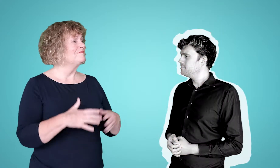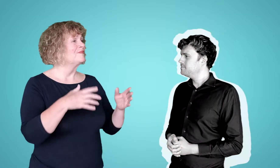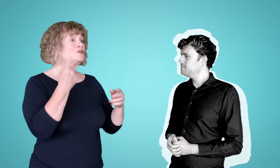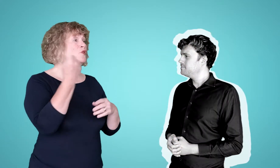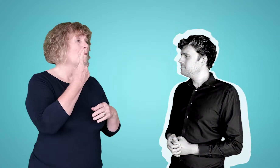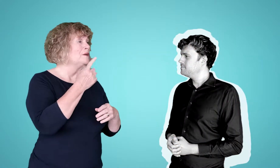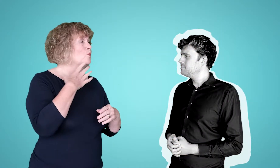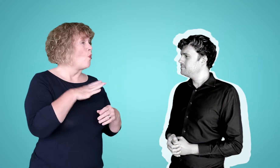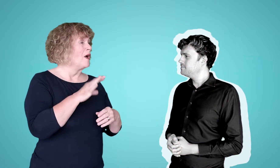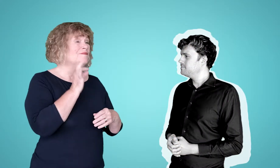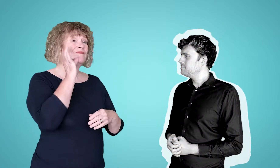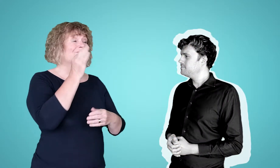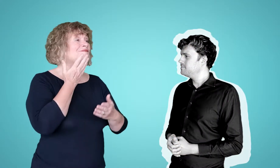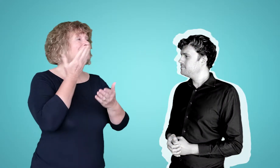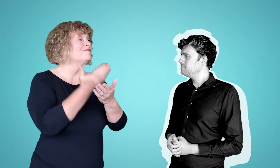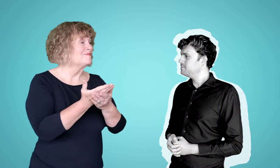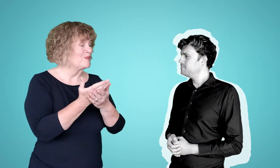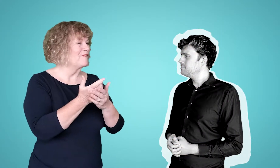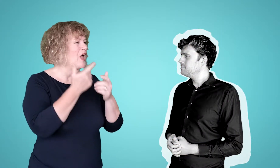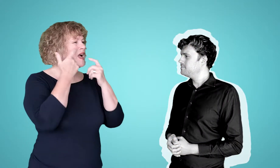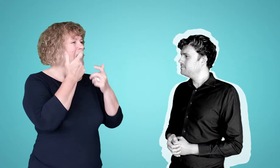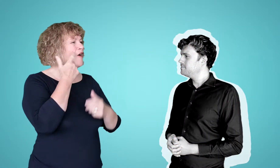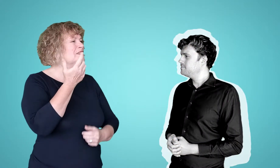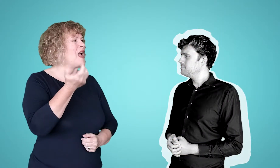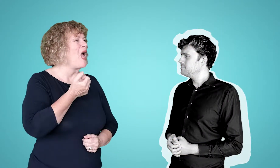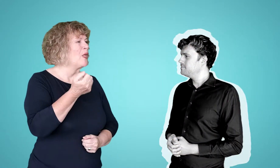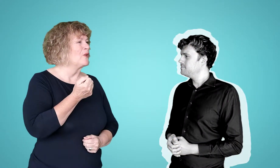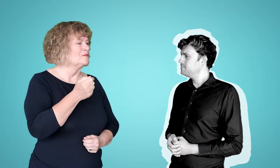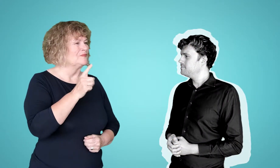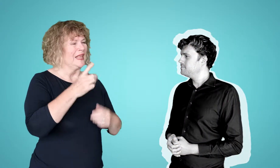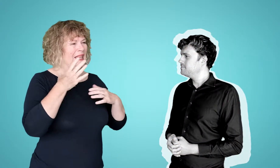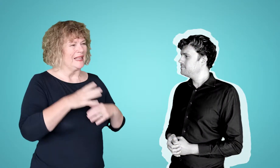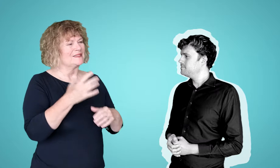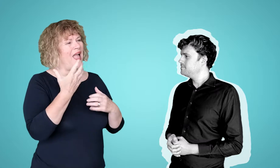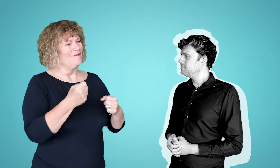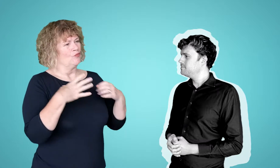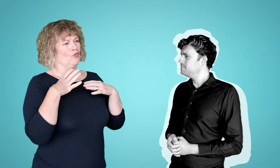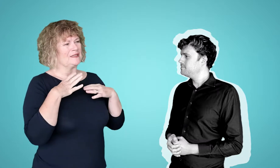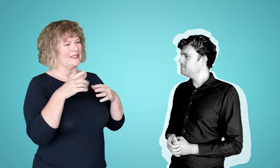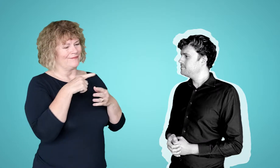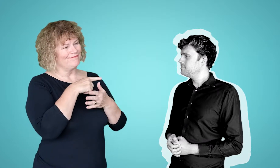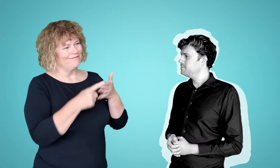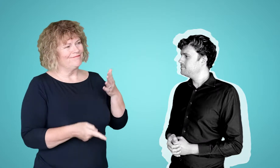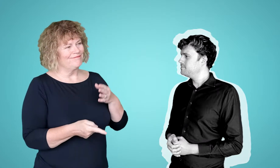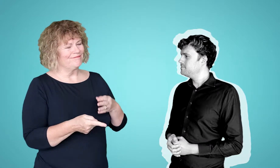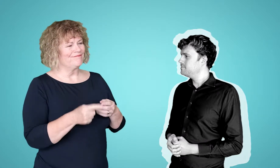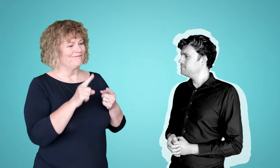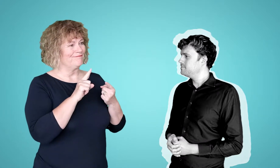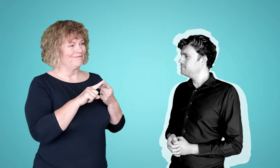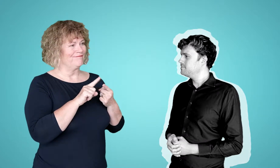When someone makes a claim for Carer’s Allowance, they will need to have